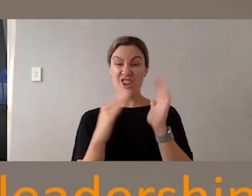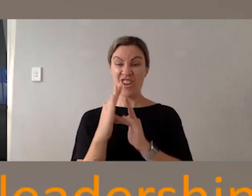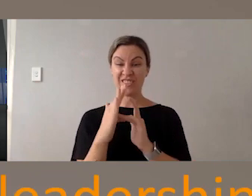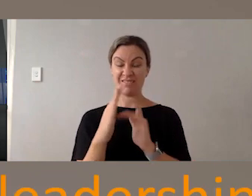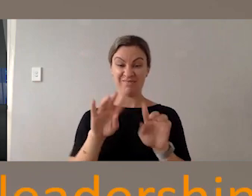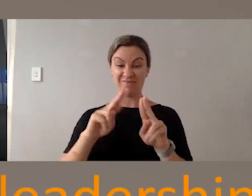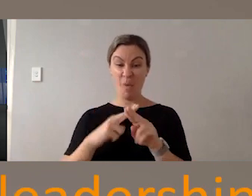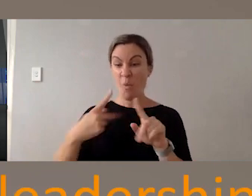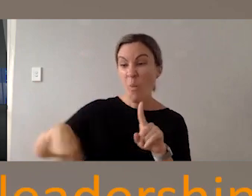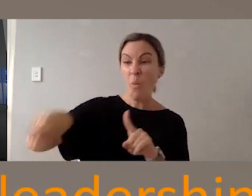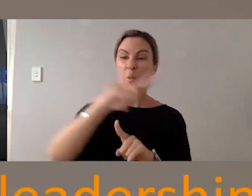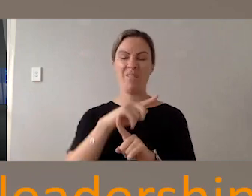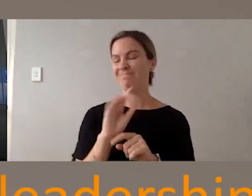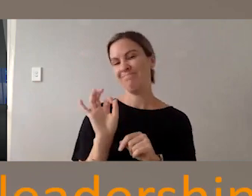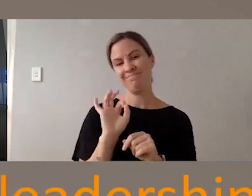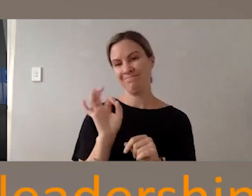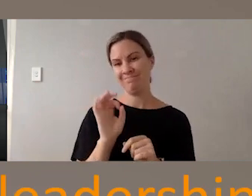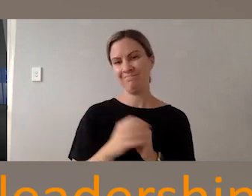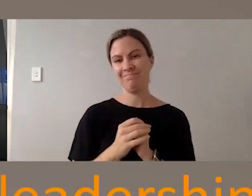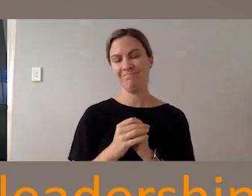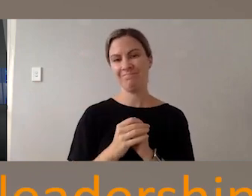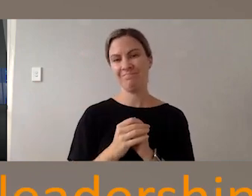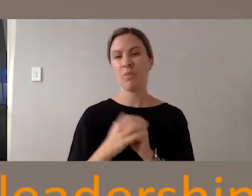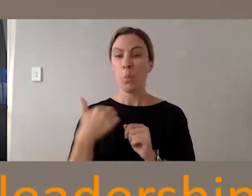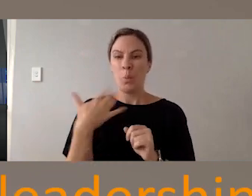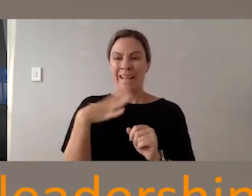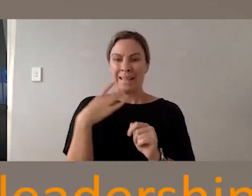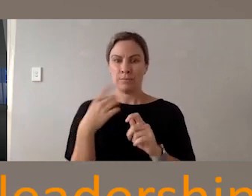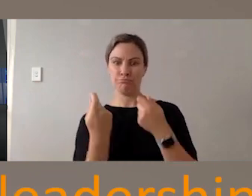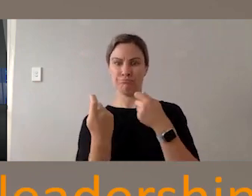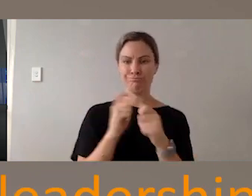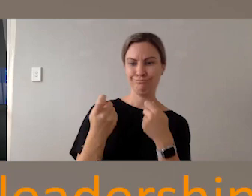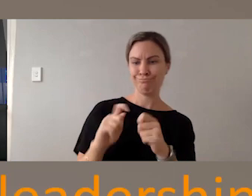be able to do in these times is be the adaptive leader who can adjust